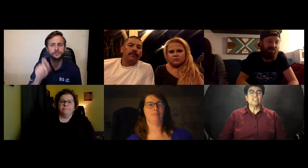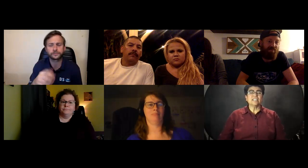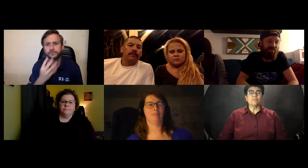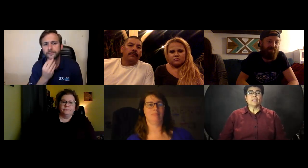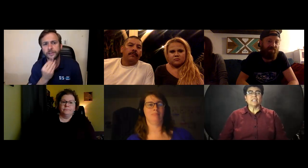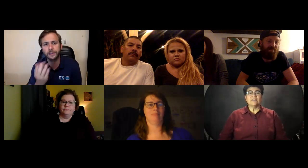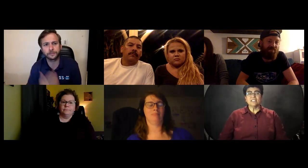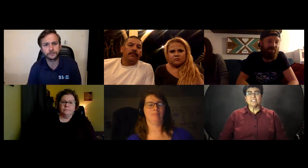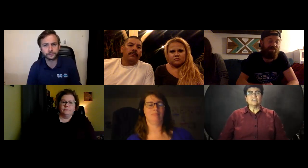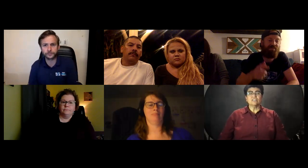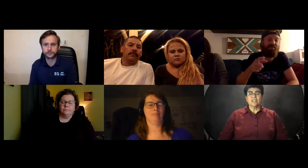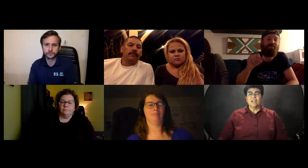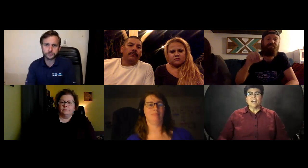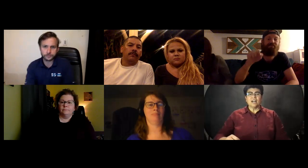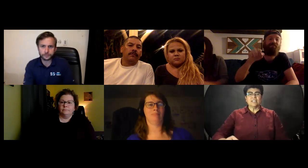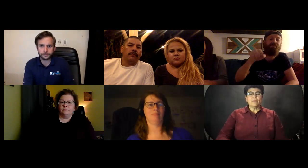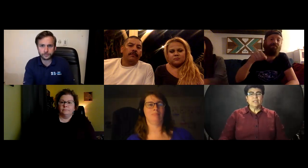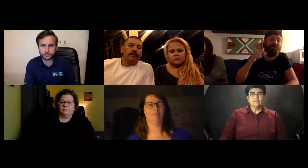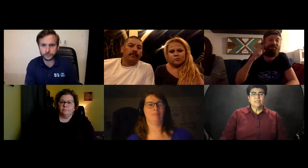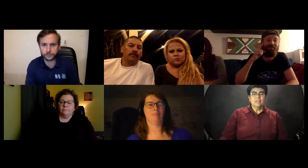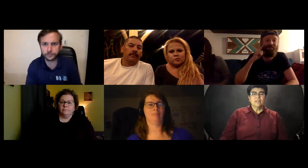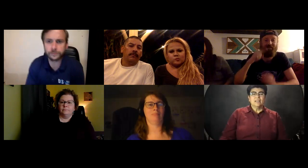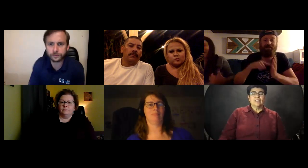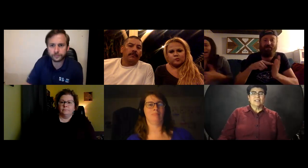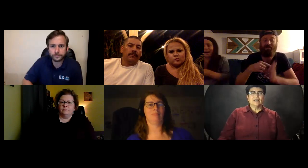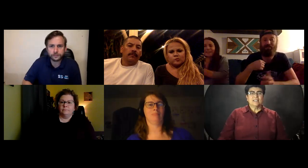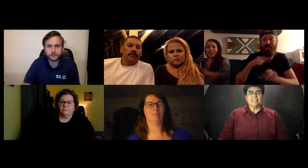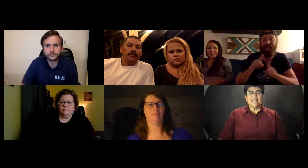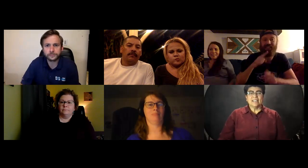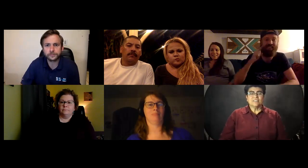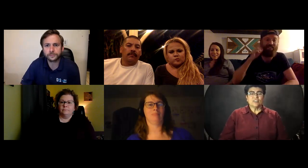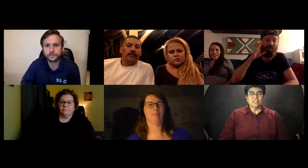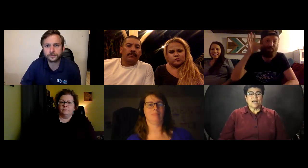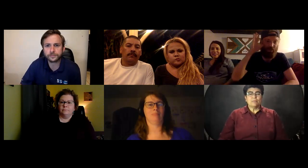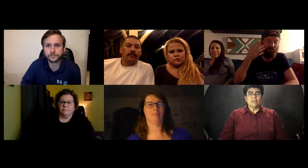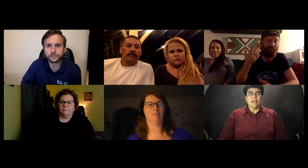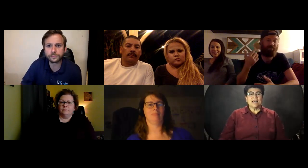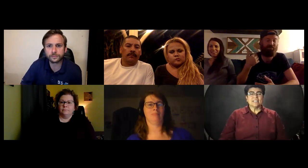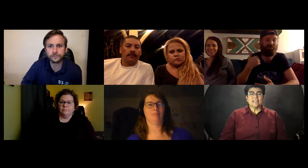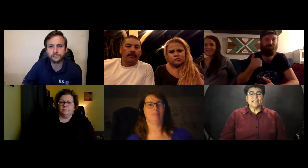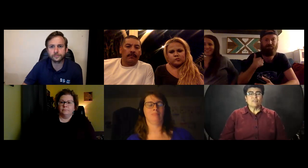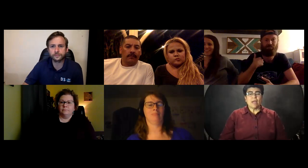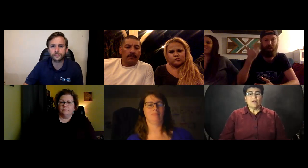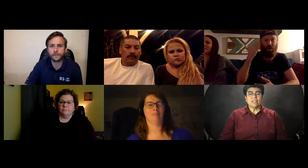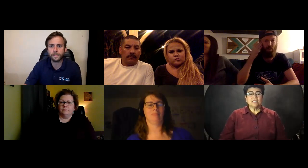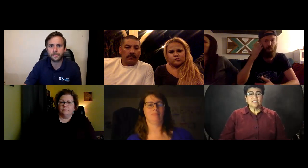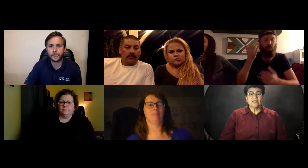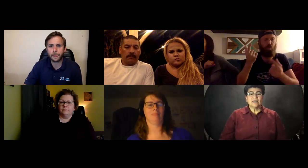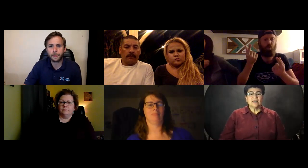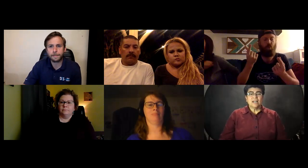independent living skills uh damian